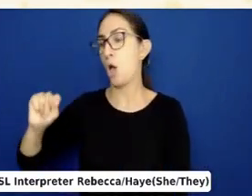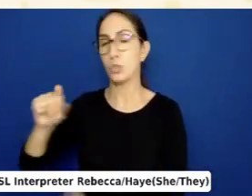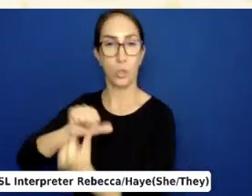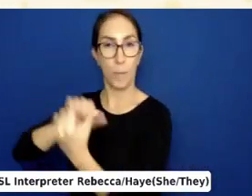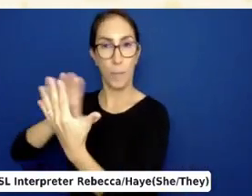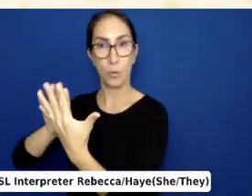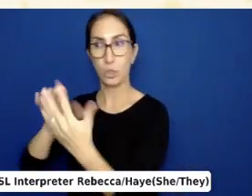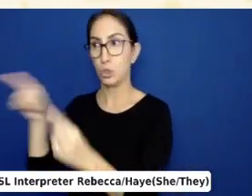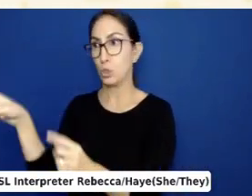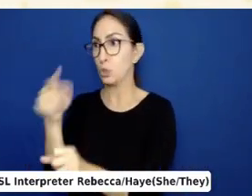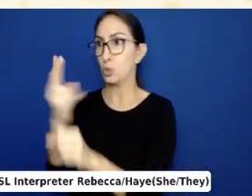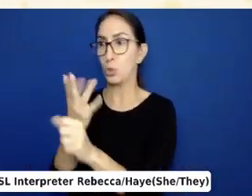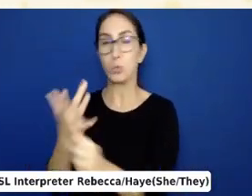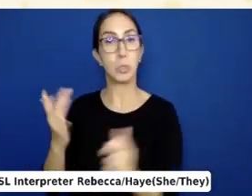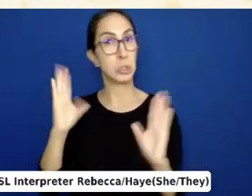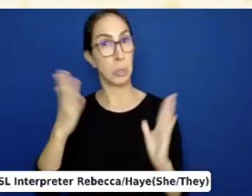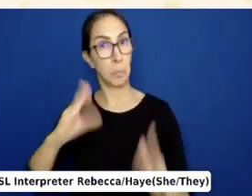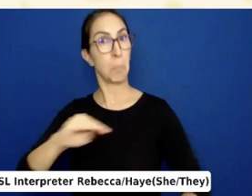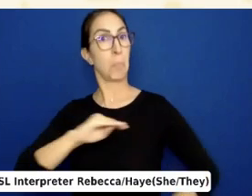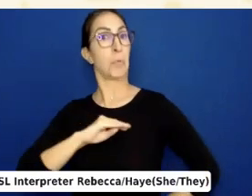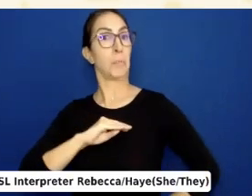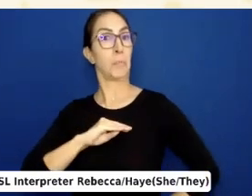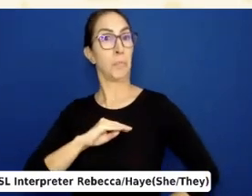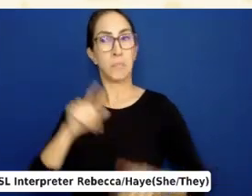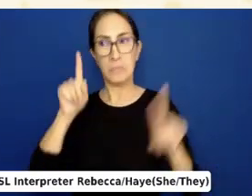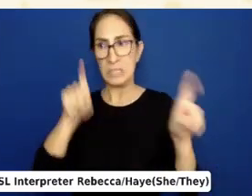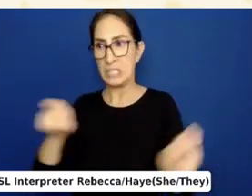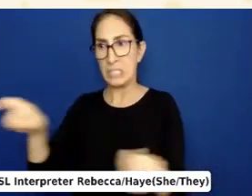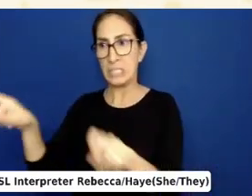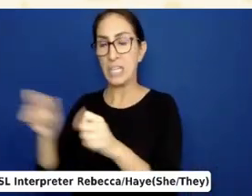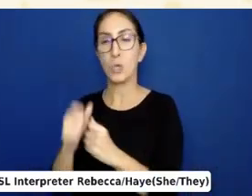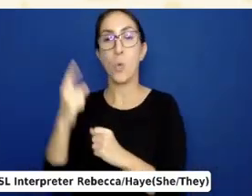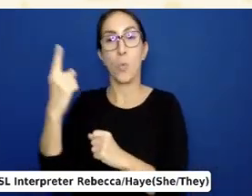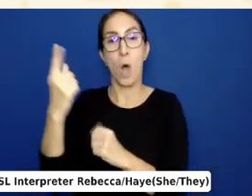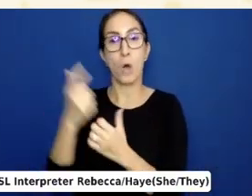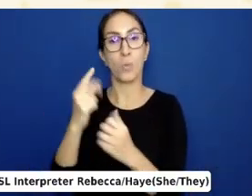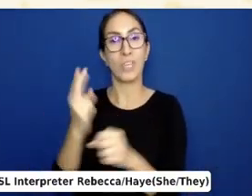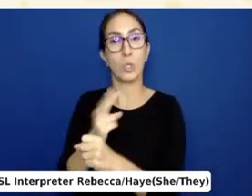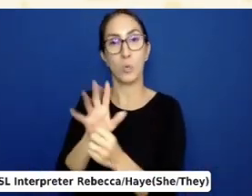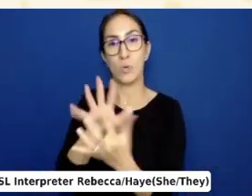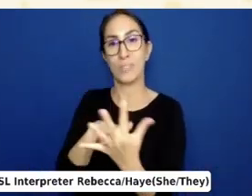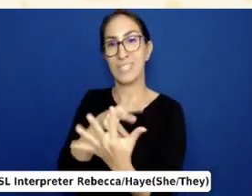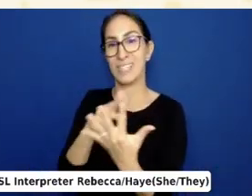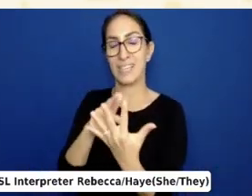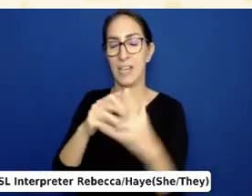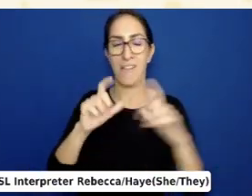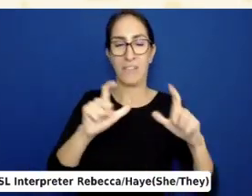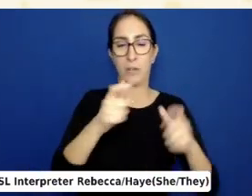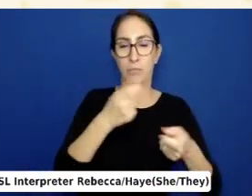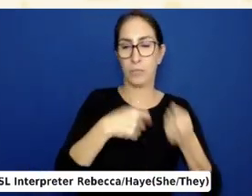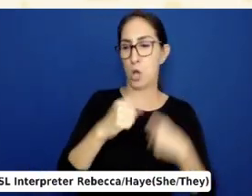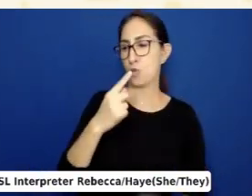One alternative we used was a table which worked, but some folks expressed frustration with the tables,